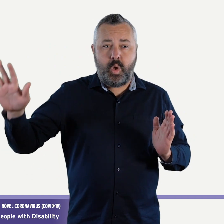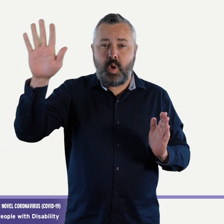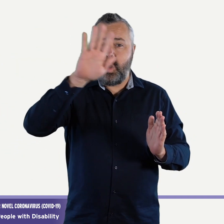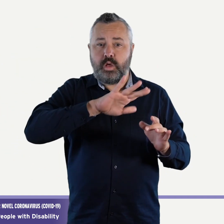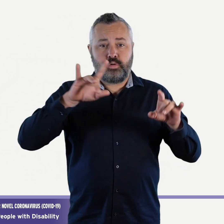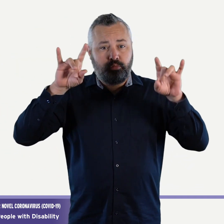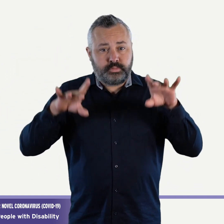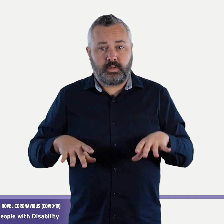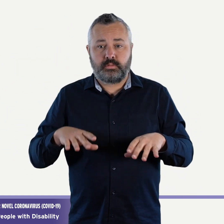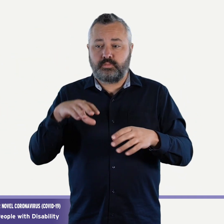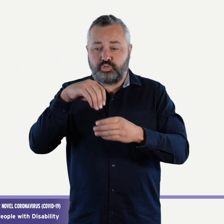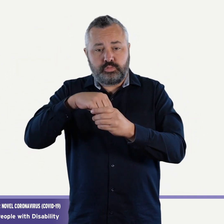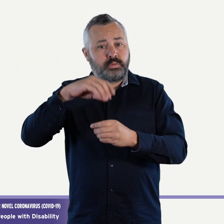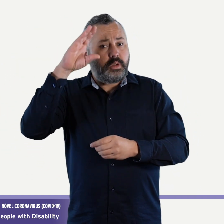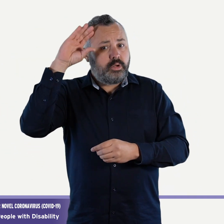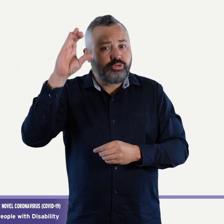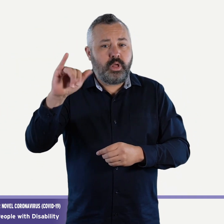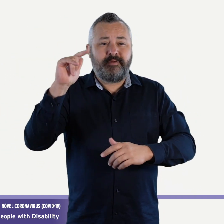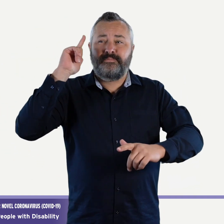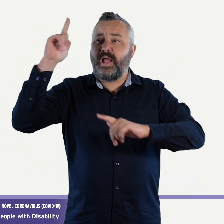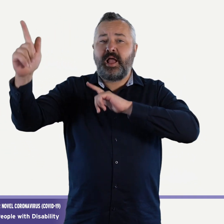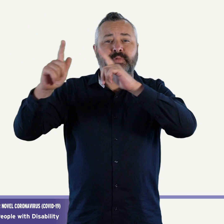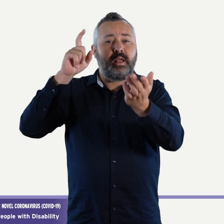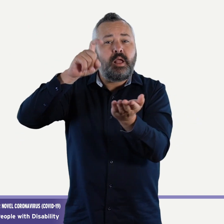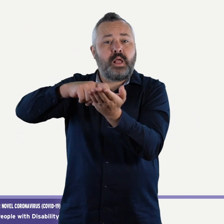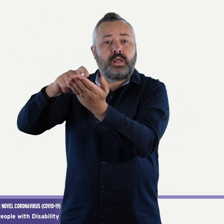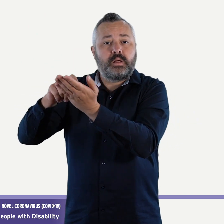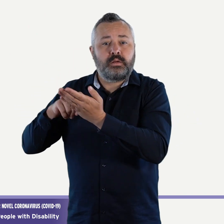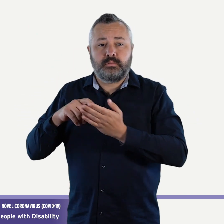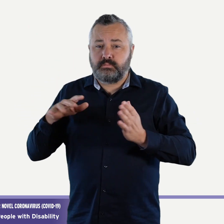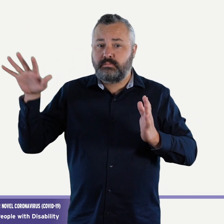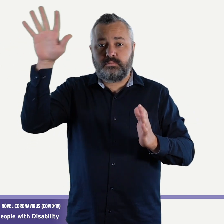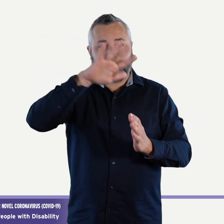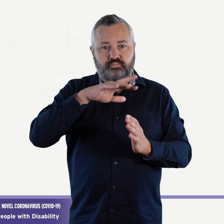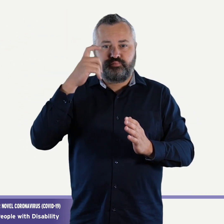Guide action across Australia, including rural and remote areas in -